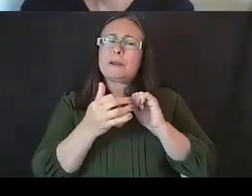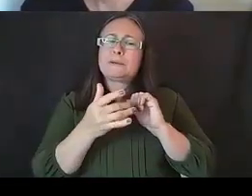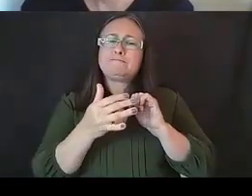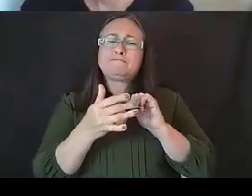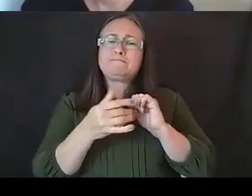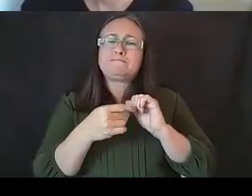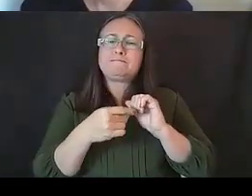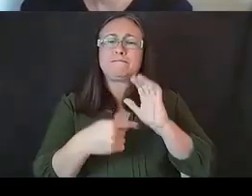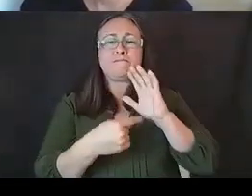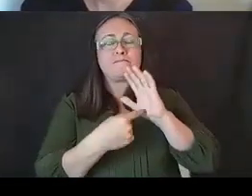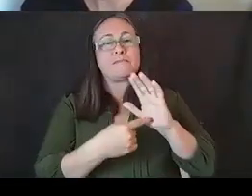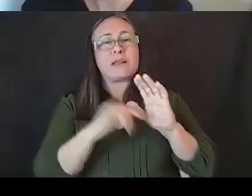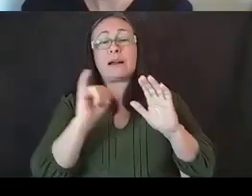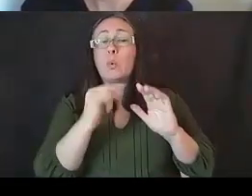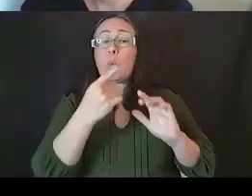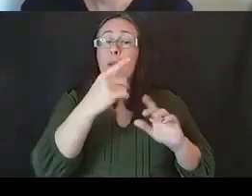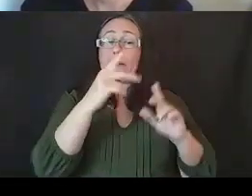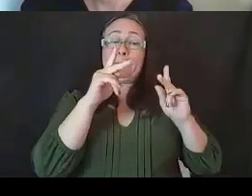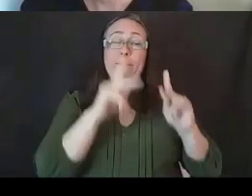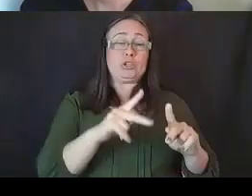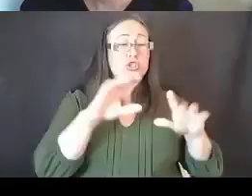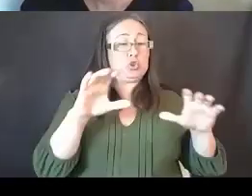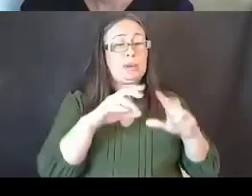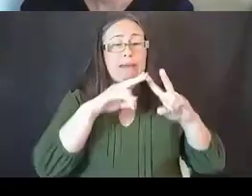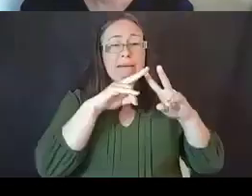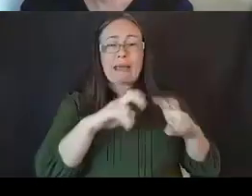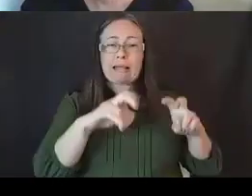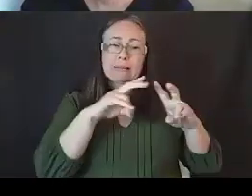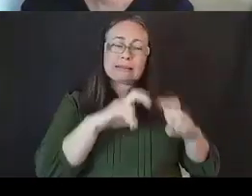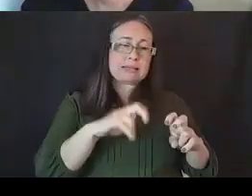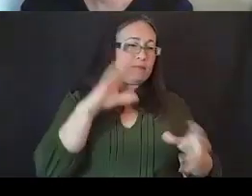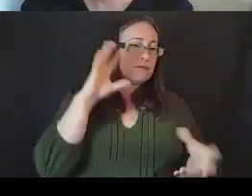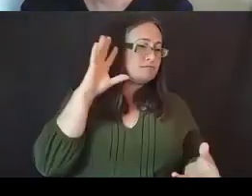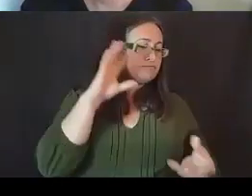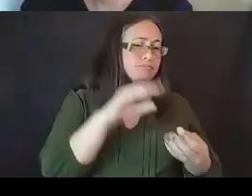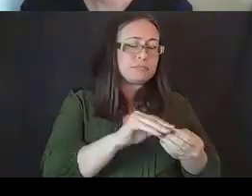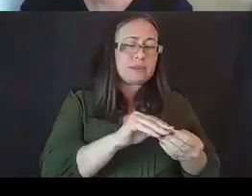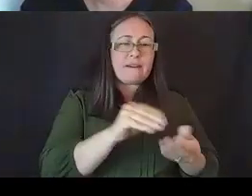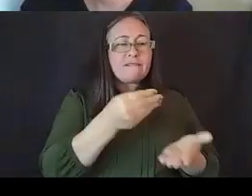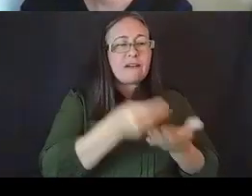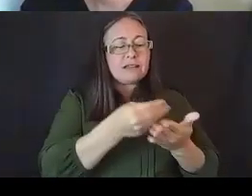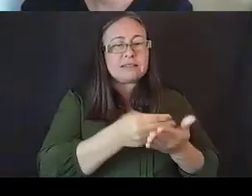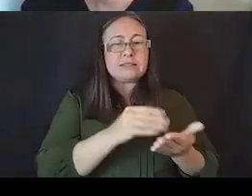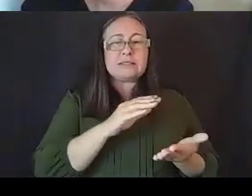one person happens to be doing an analysis of total funds to their institution received by fiscal year,